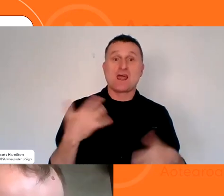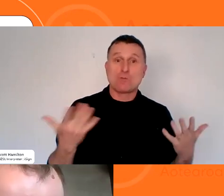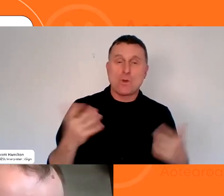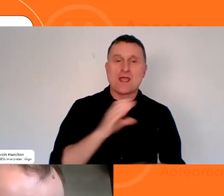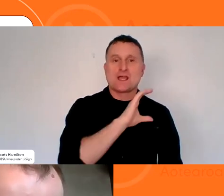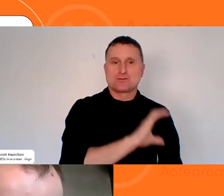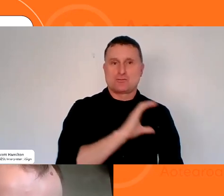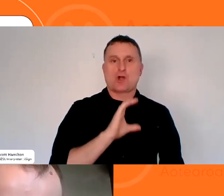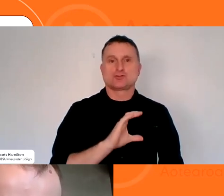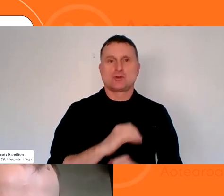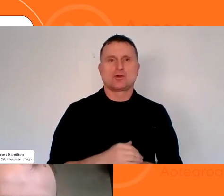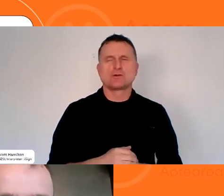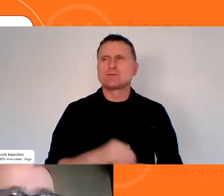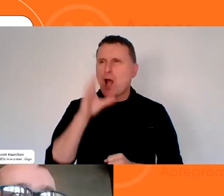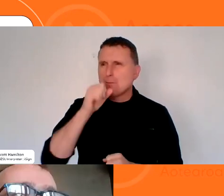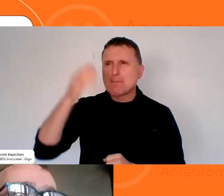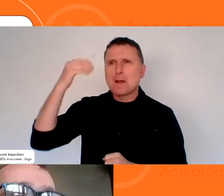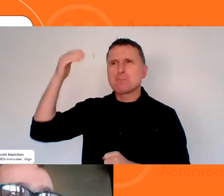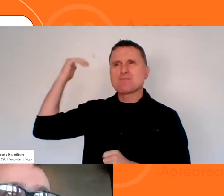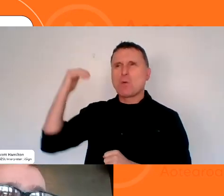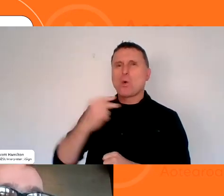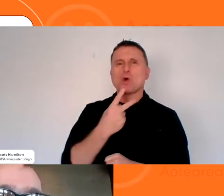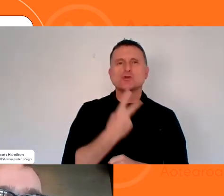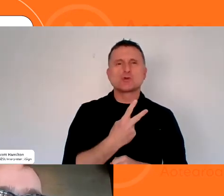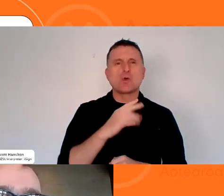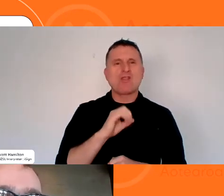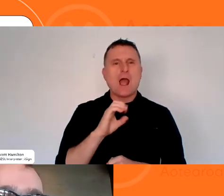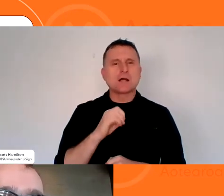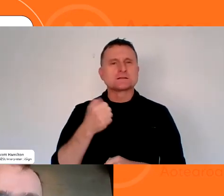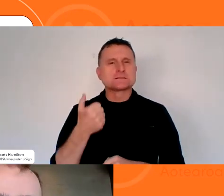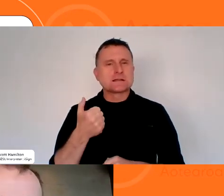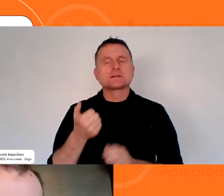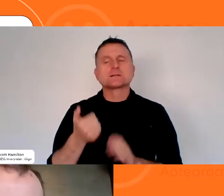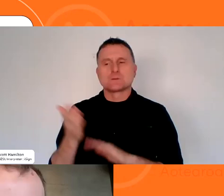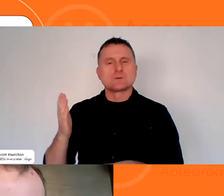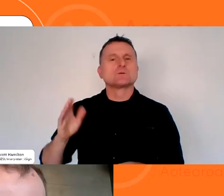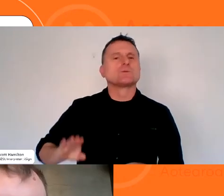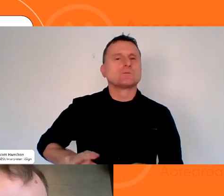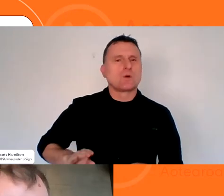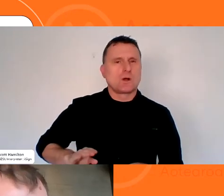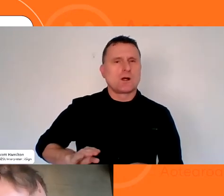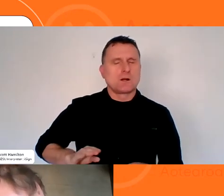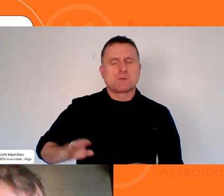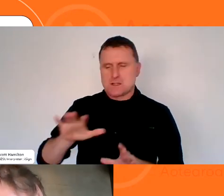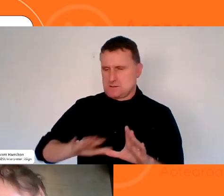back in 2006. So kia ora, I guess I'm here to talk about my experience